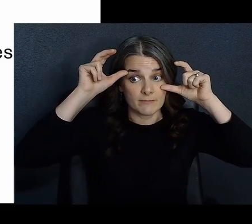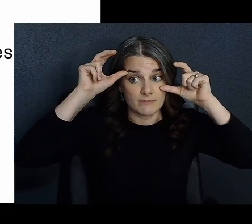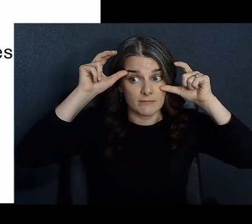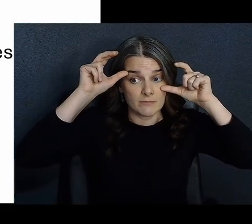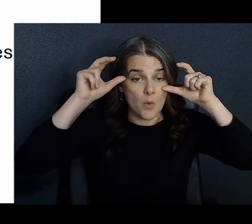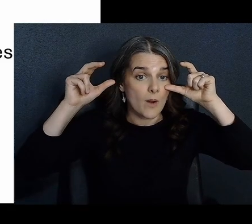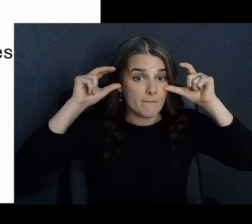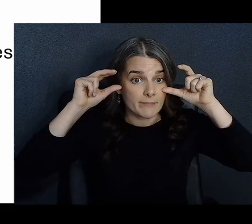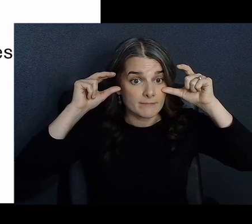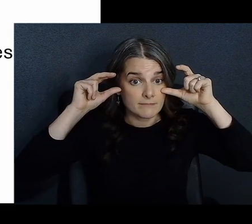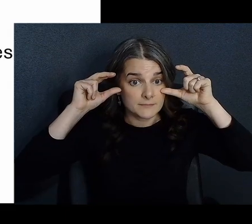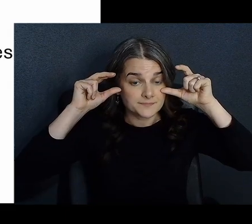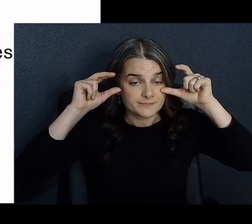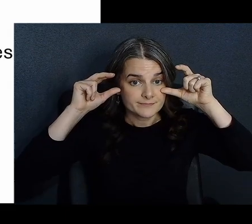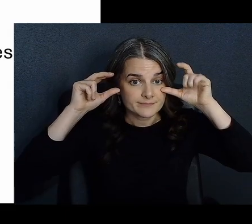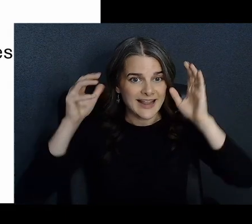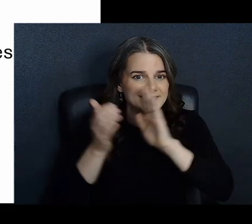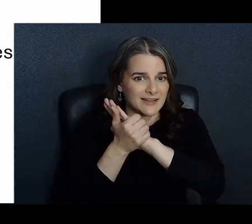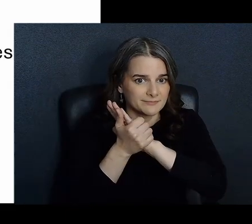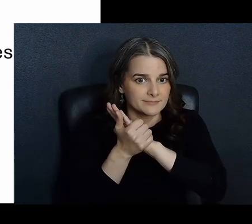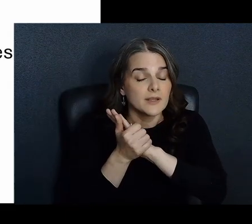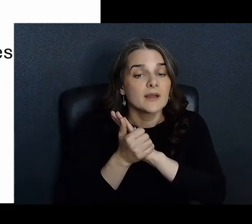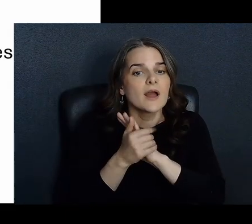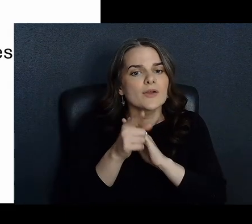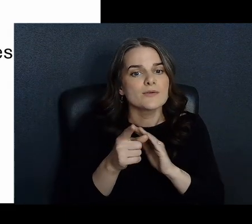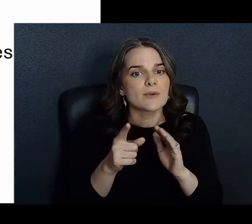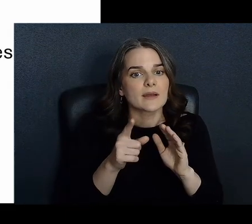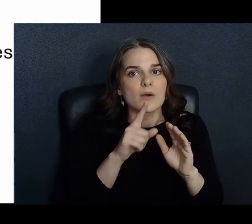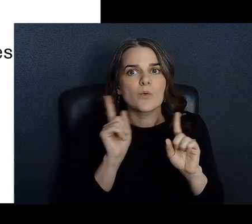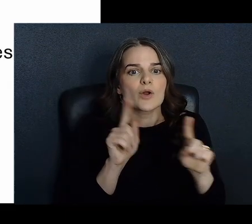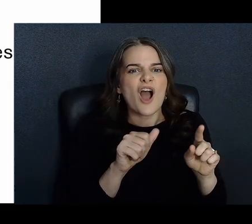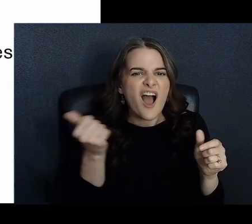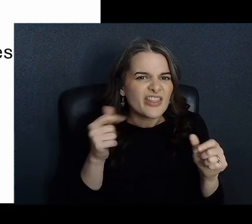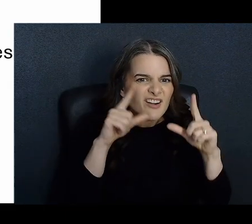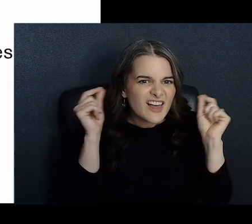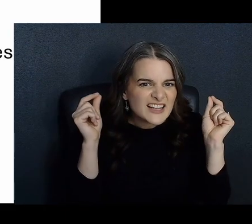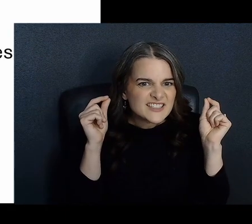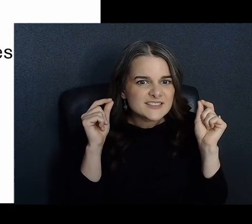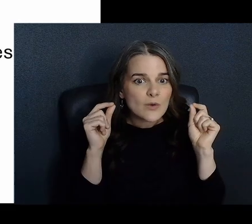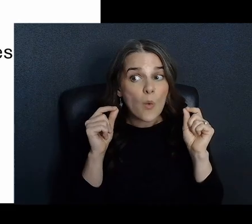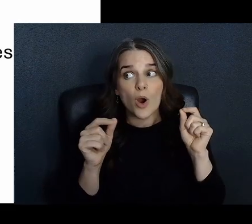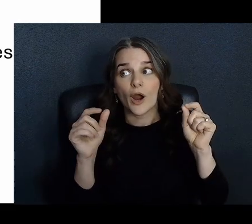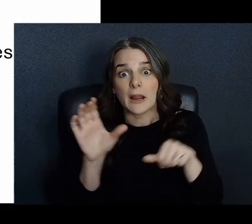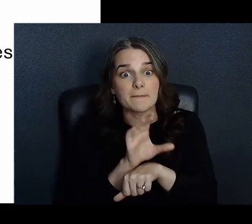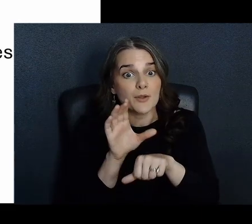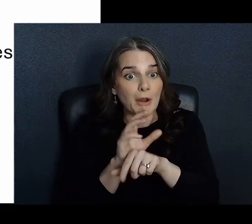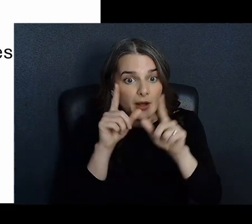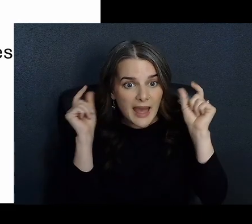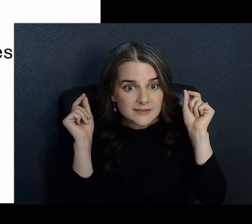So if you have a different pair of glasses like maybe your computer glasses, or maybe your sunglasses